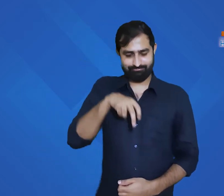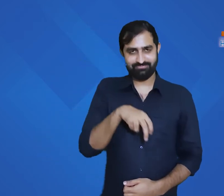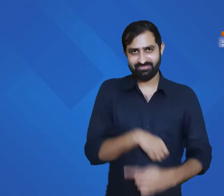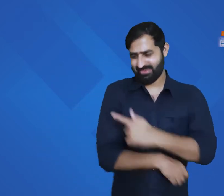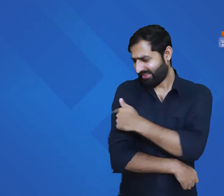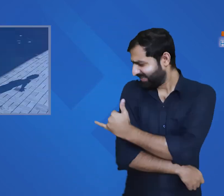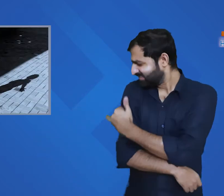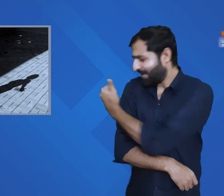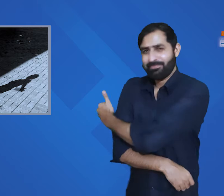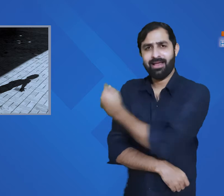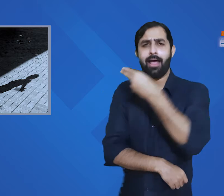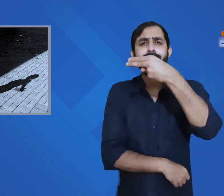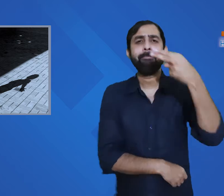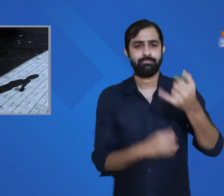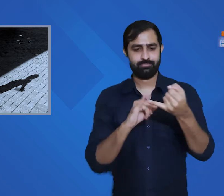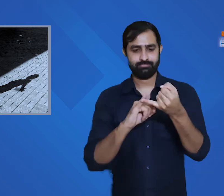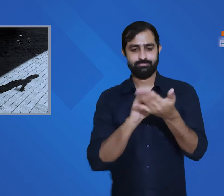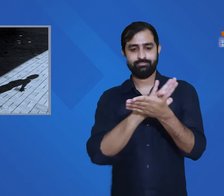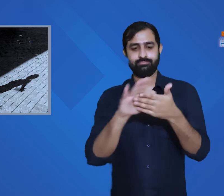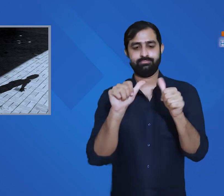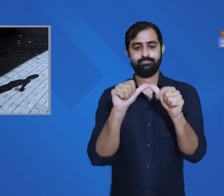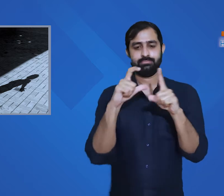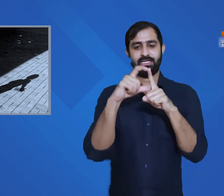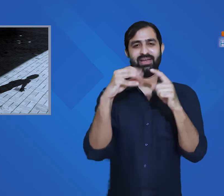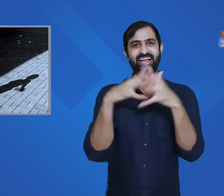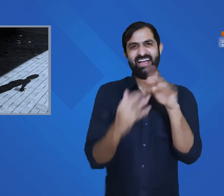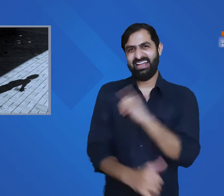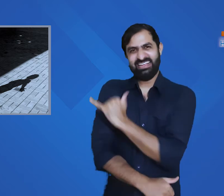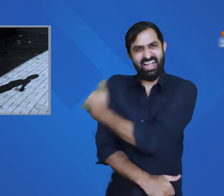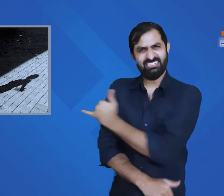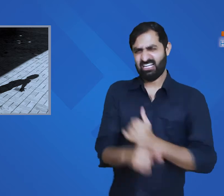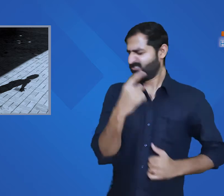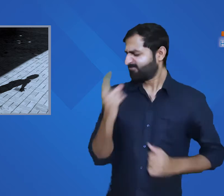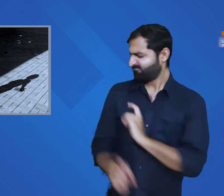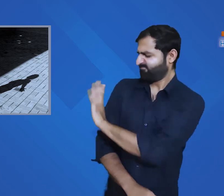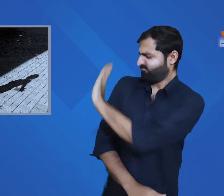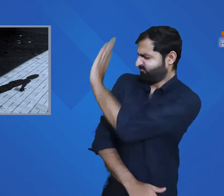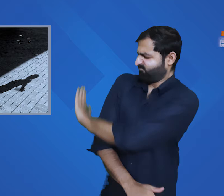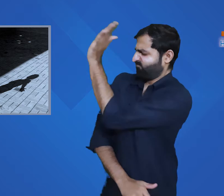When we walk we see a shadow which forms behind our body. Can we remove that shadow?